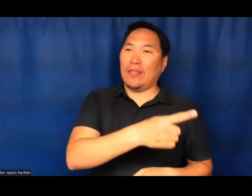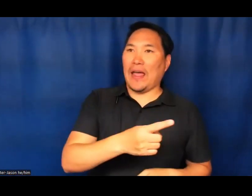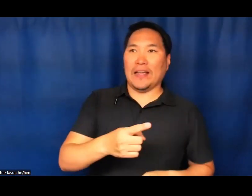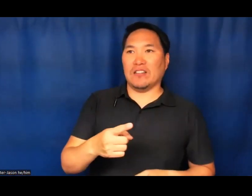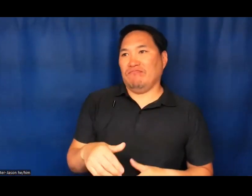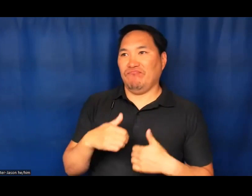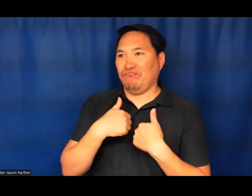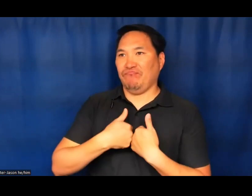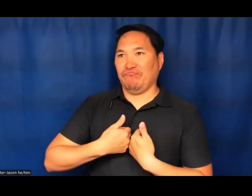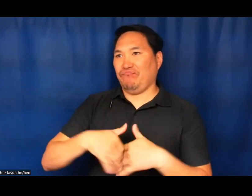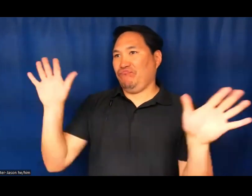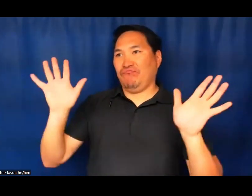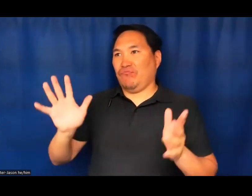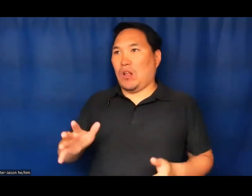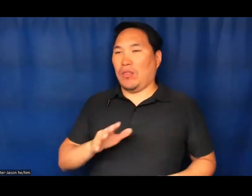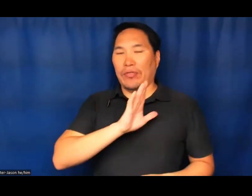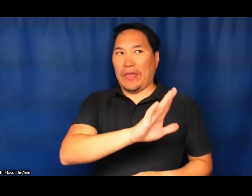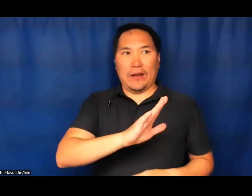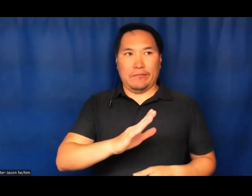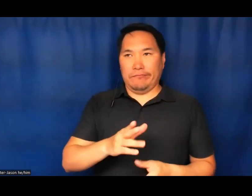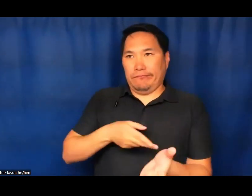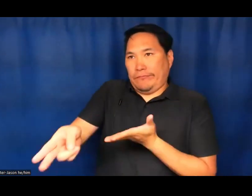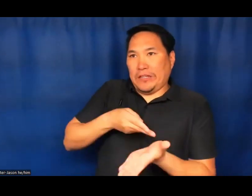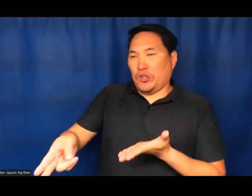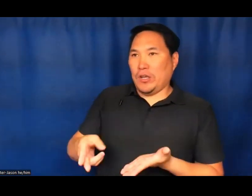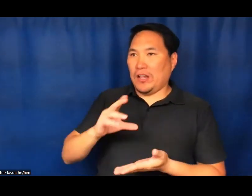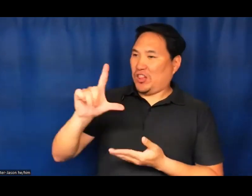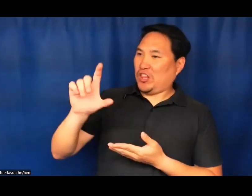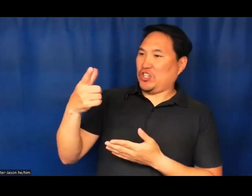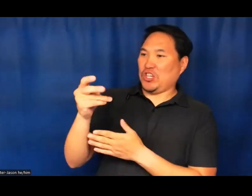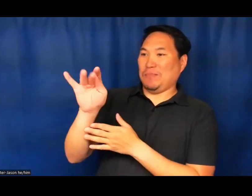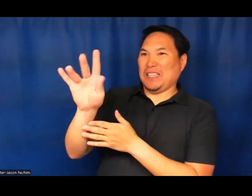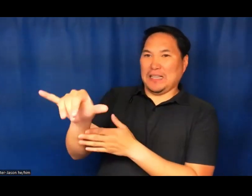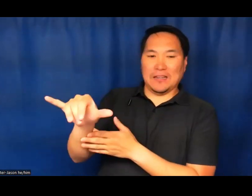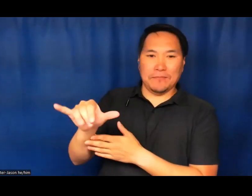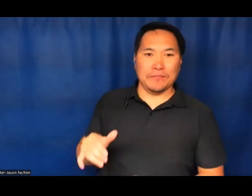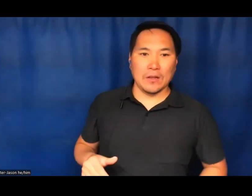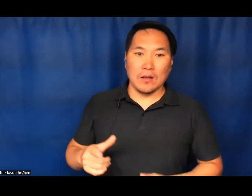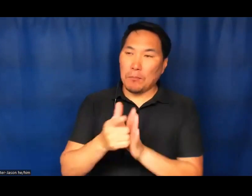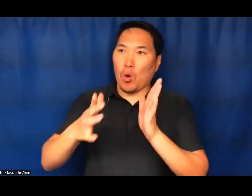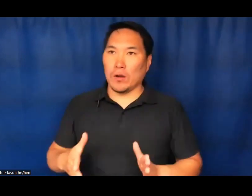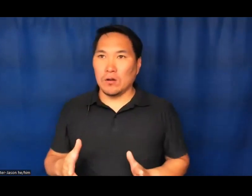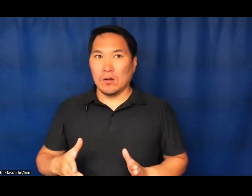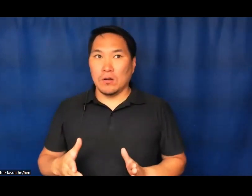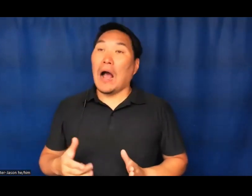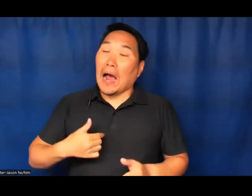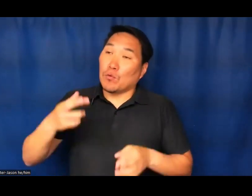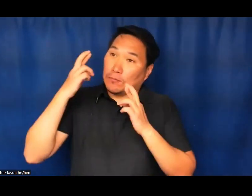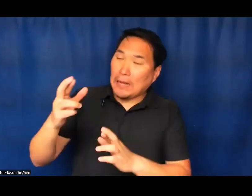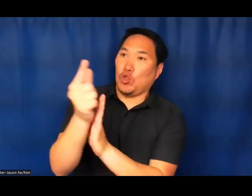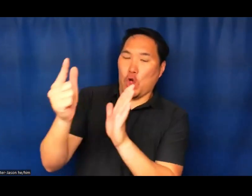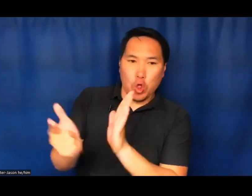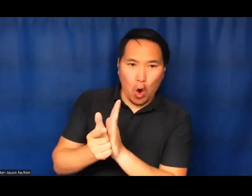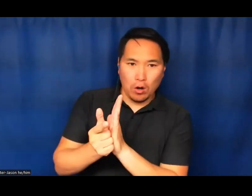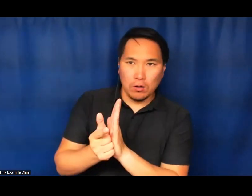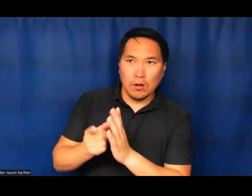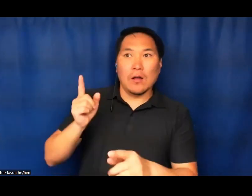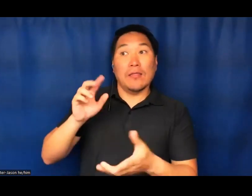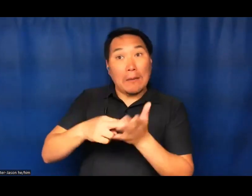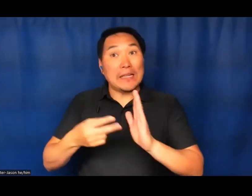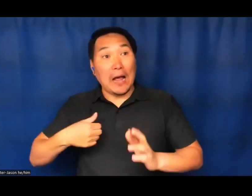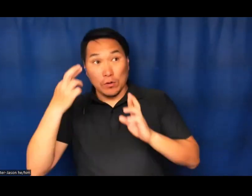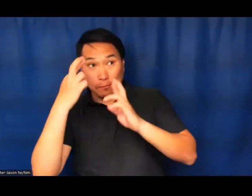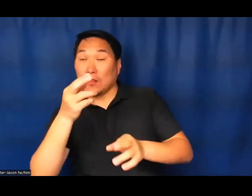As a lawyer and who thinks about respect for the law which requires respect to the Court